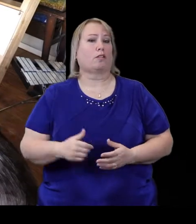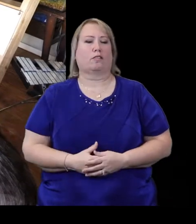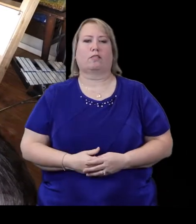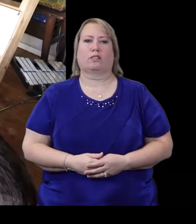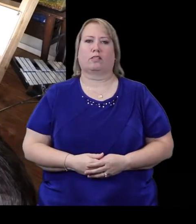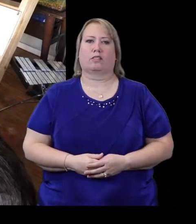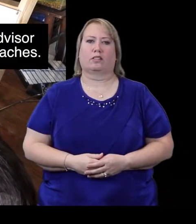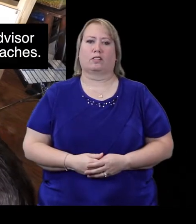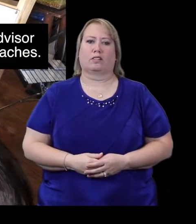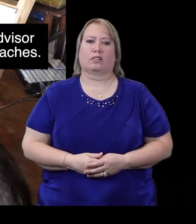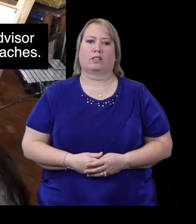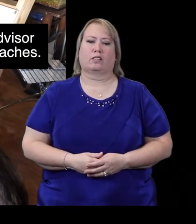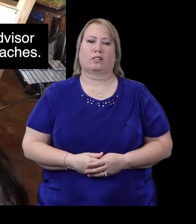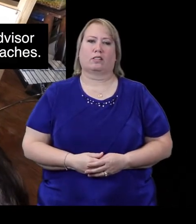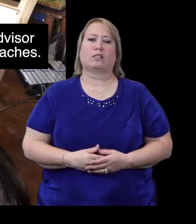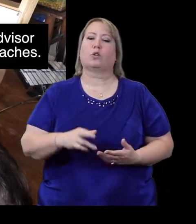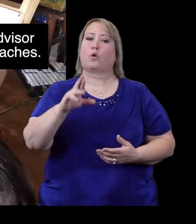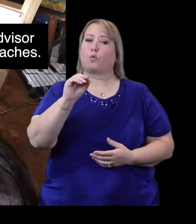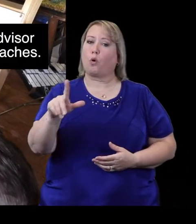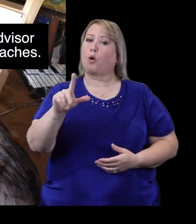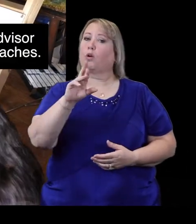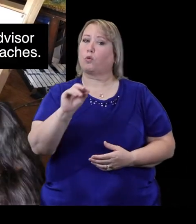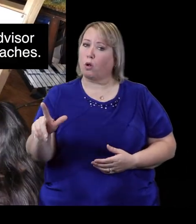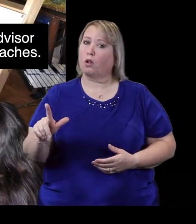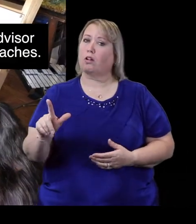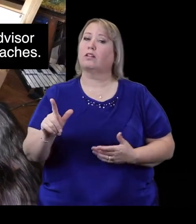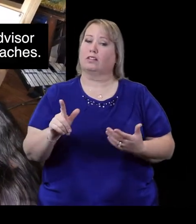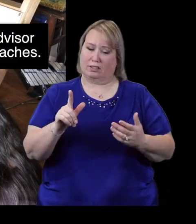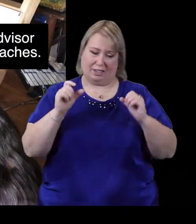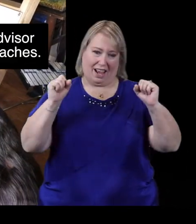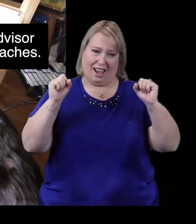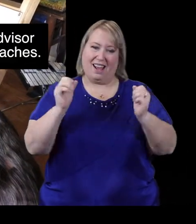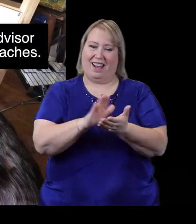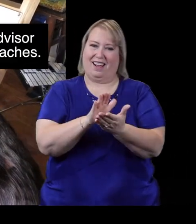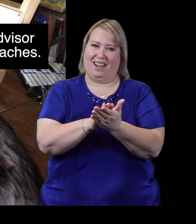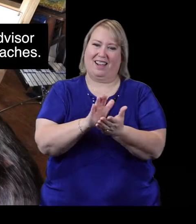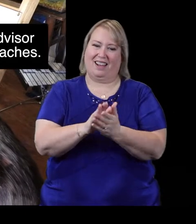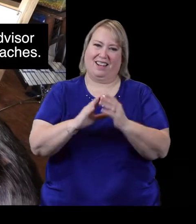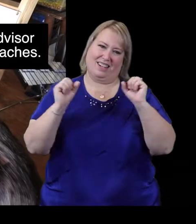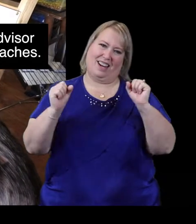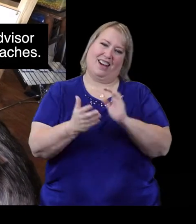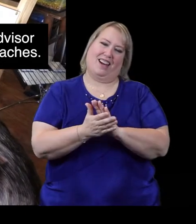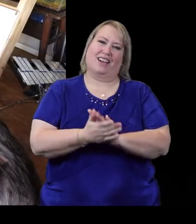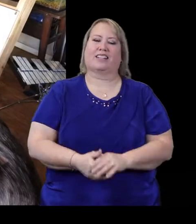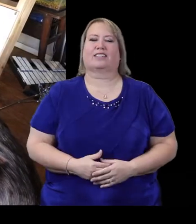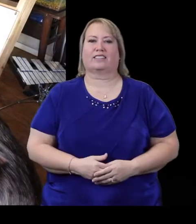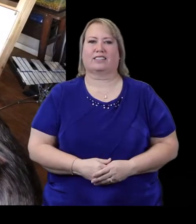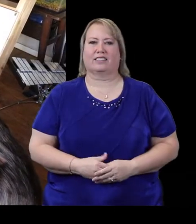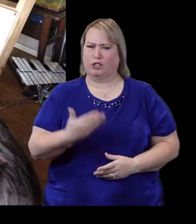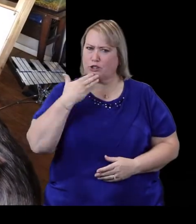Roll. Roll, roll, roll. Yeah. [Clapping] Roll, roll. Good rolling. Keep your voice..